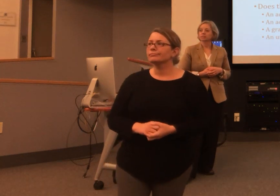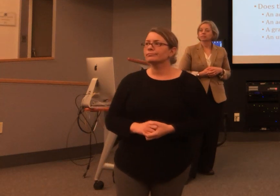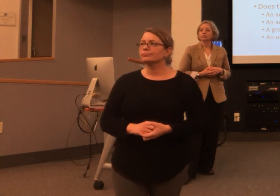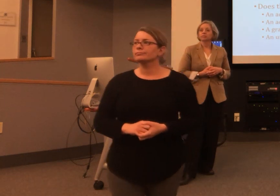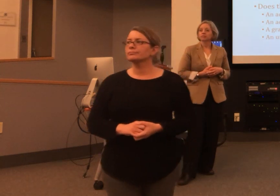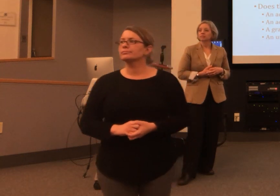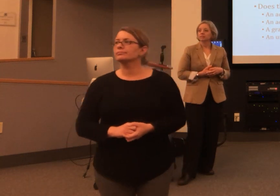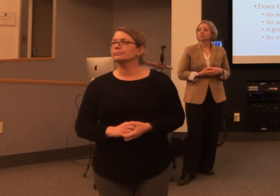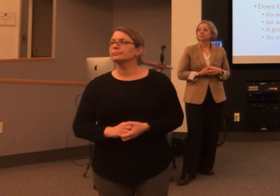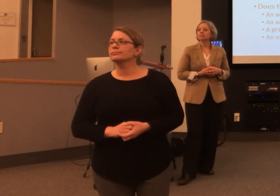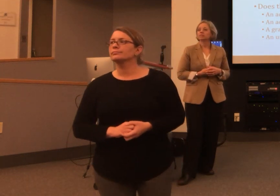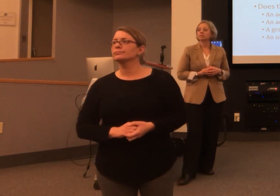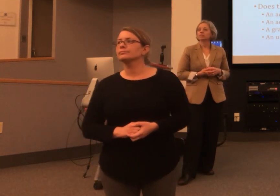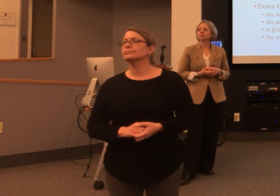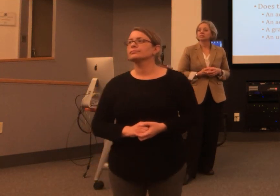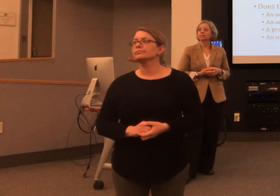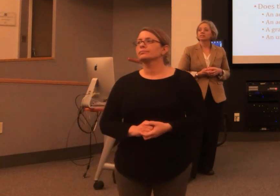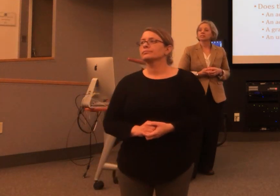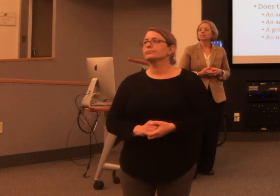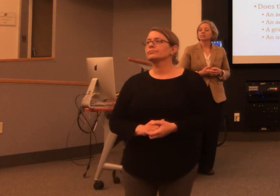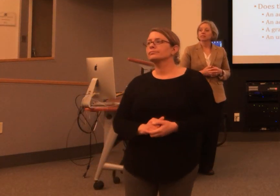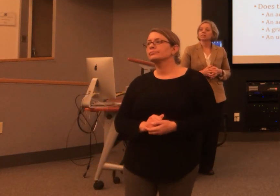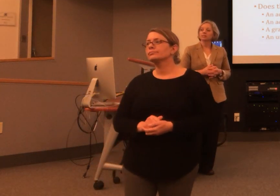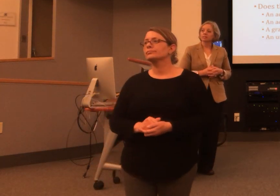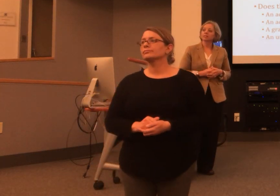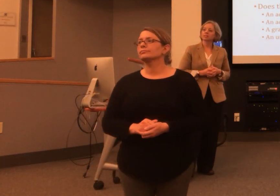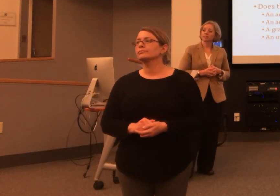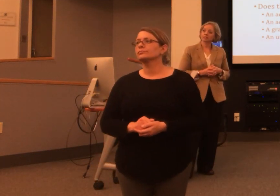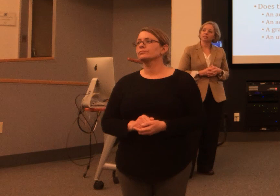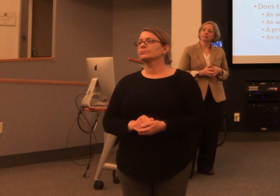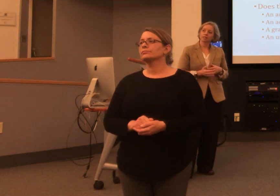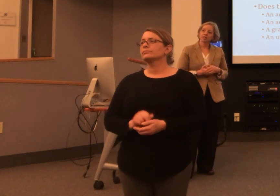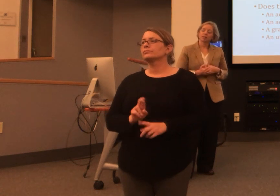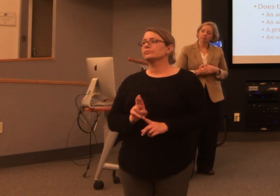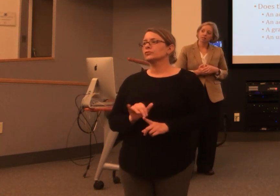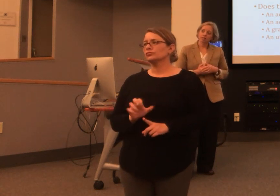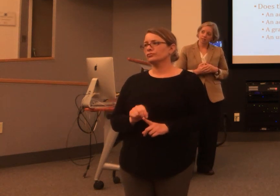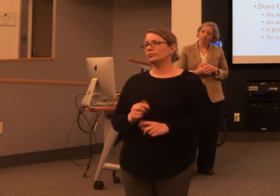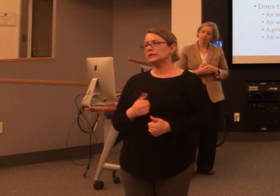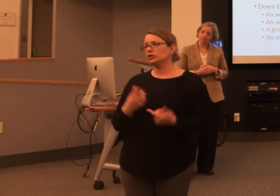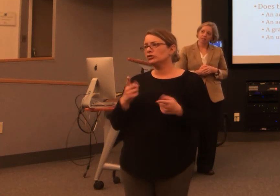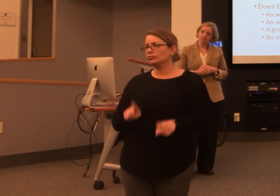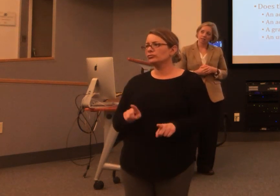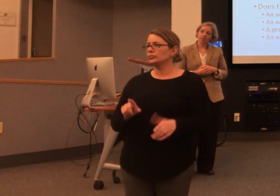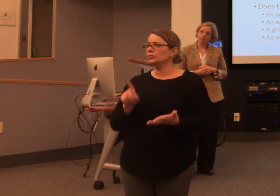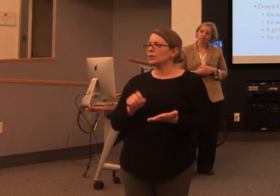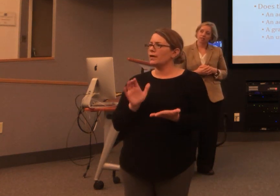[Man] I definitely agree. We do want to find out how we give and then actually encourages that emendation,